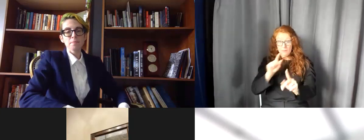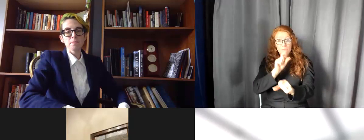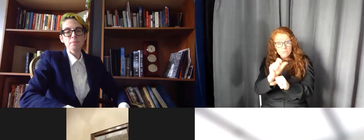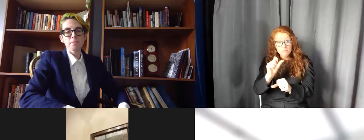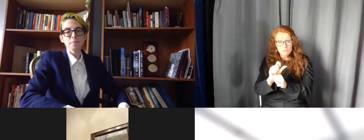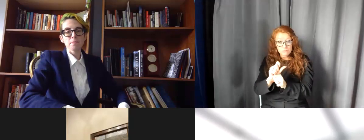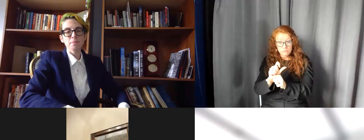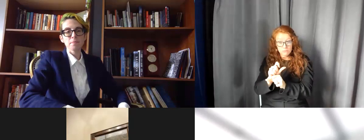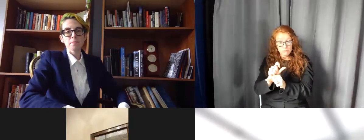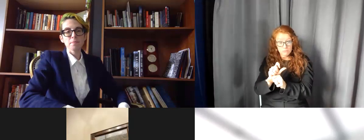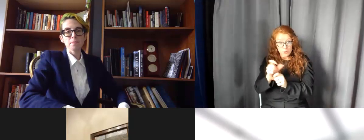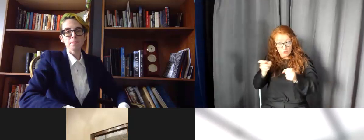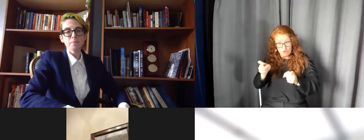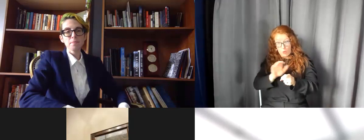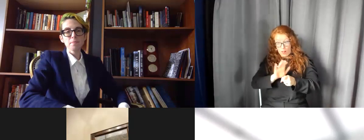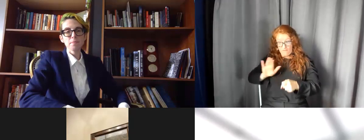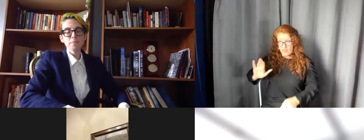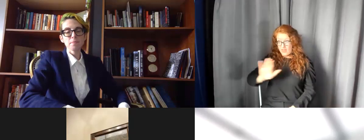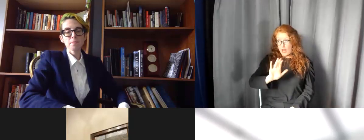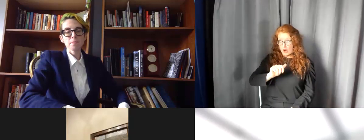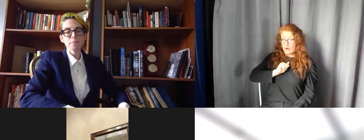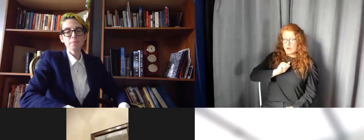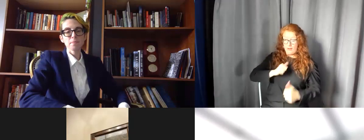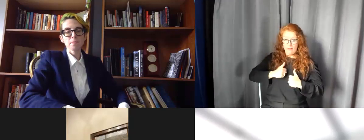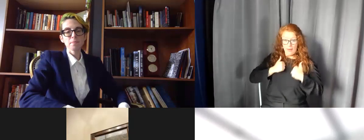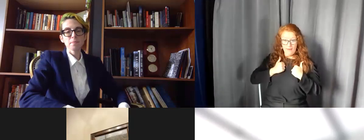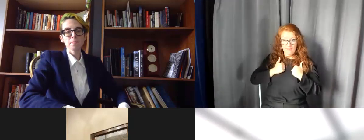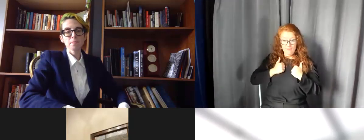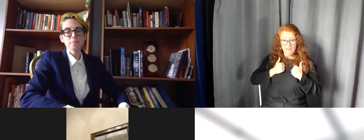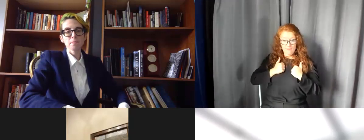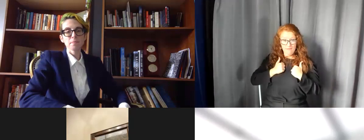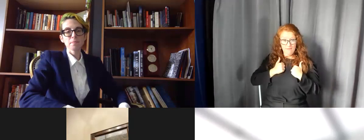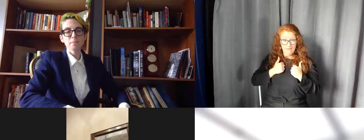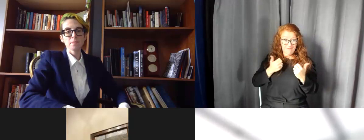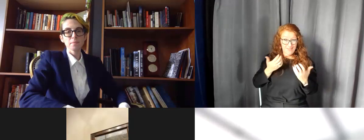Jordan Radford: their lives. Then they would choose to stay home, probably.